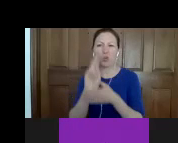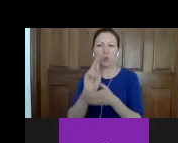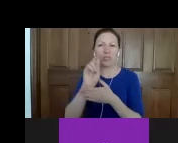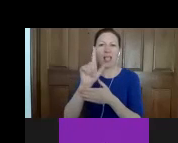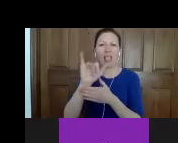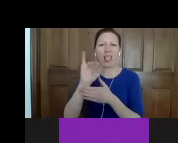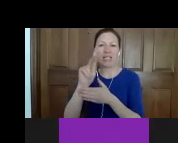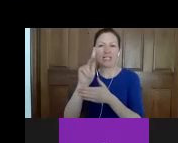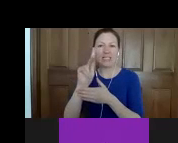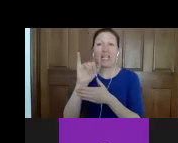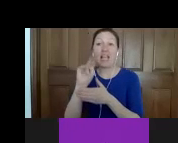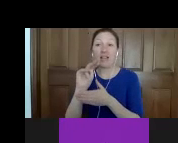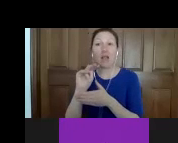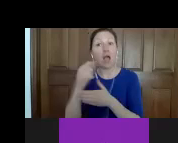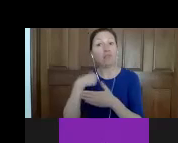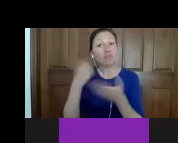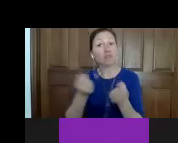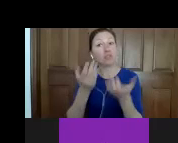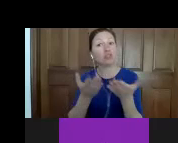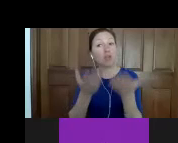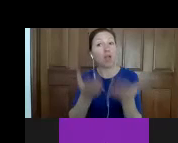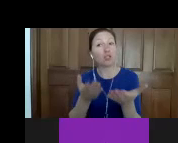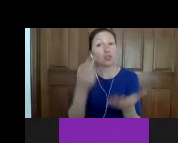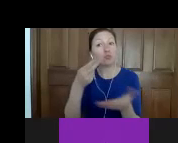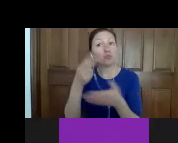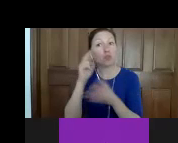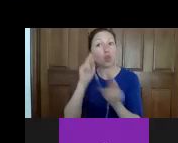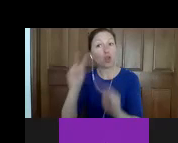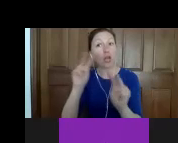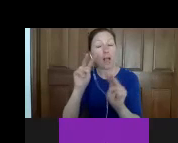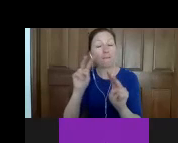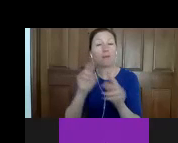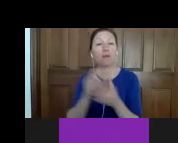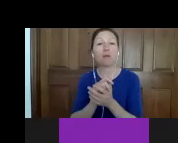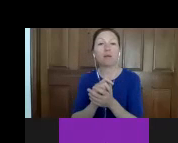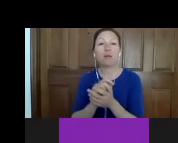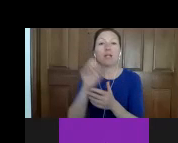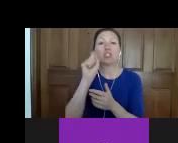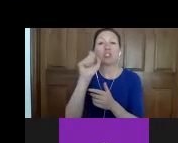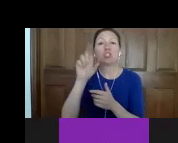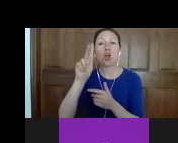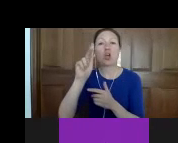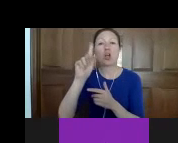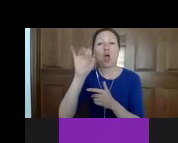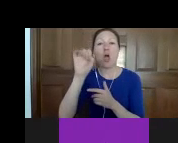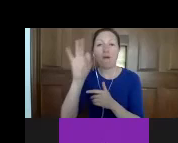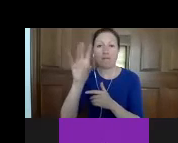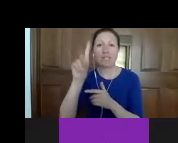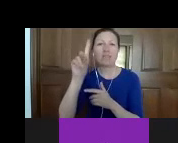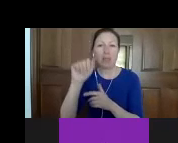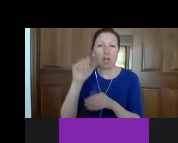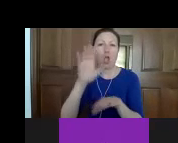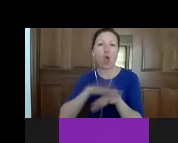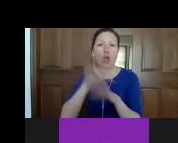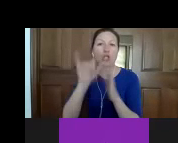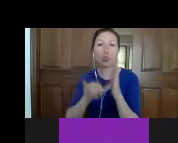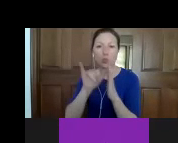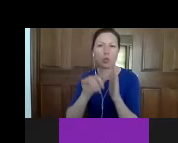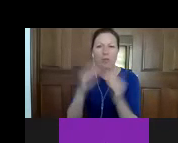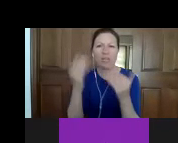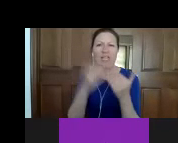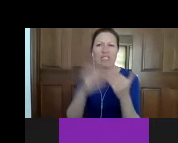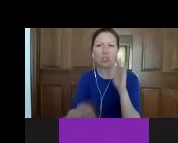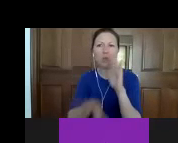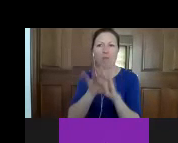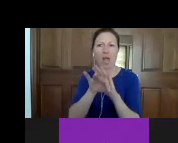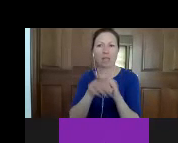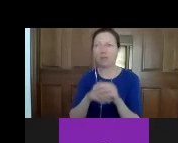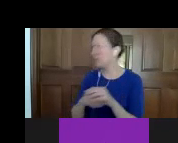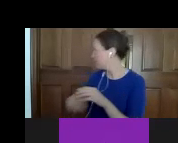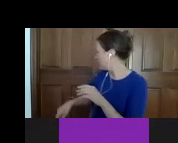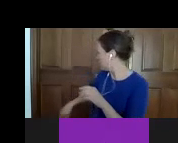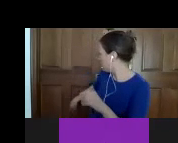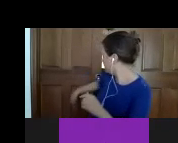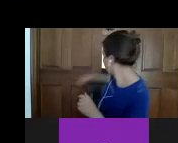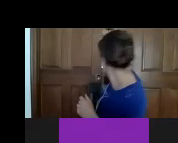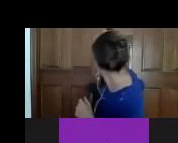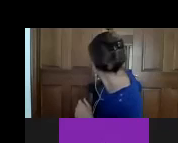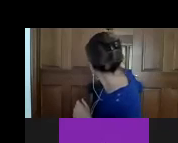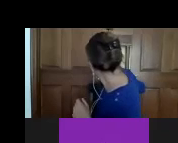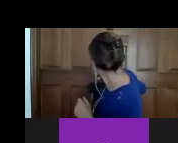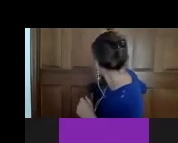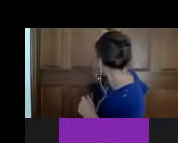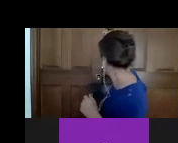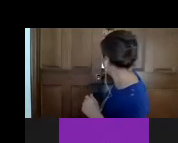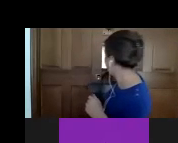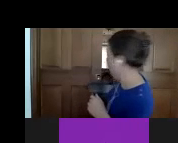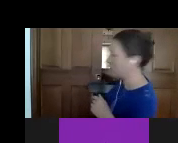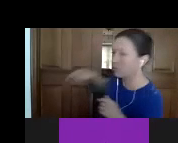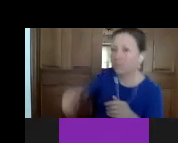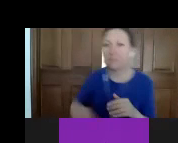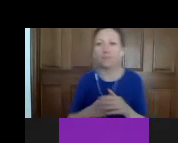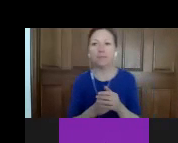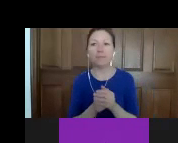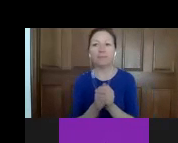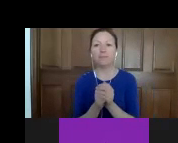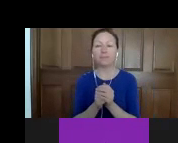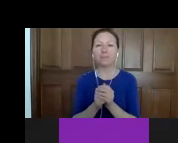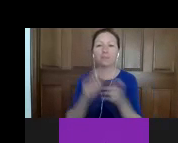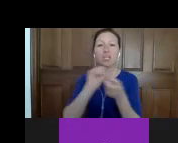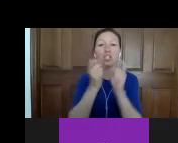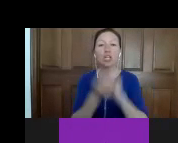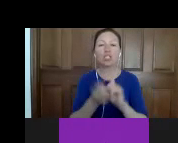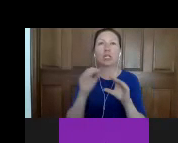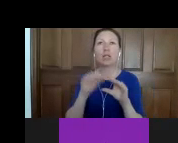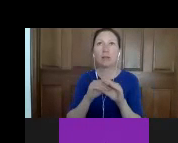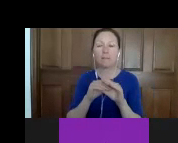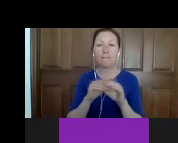you look that up. Do you have, if you were hired due to care